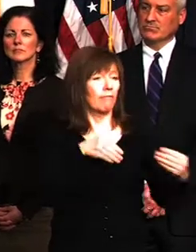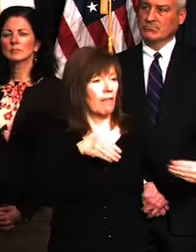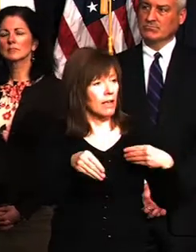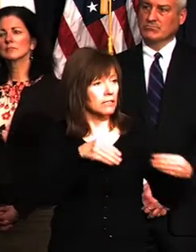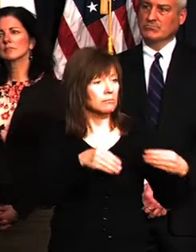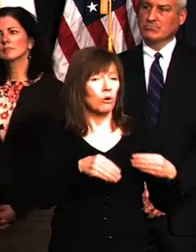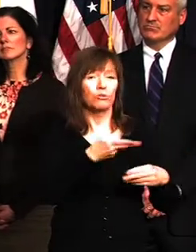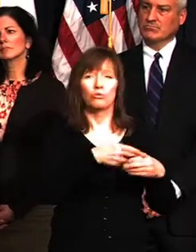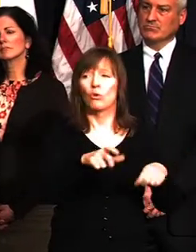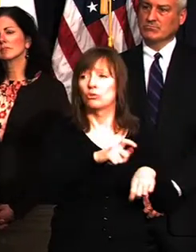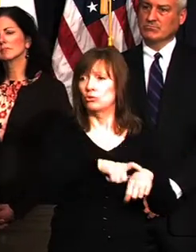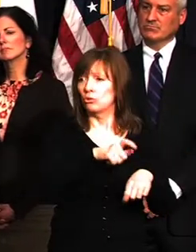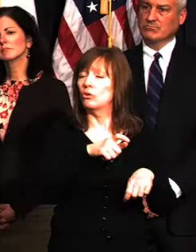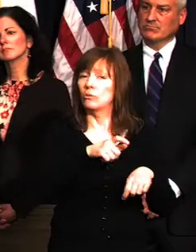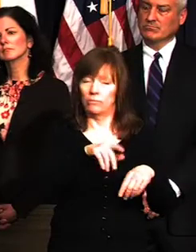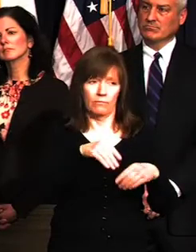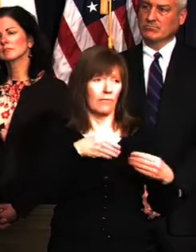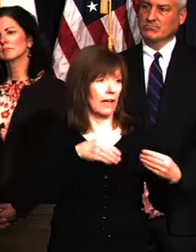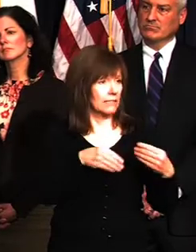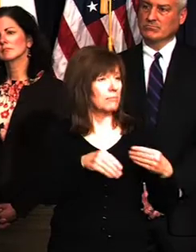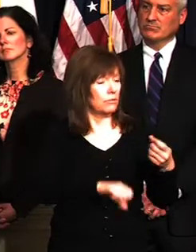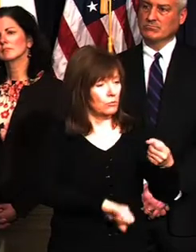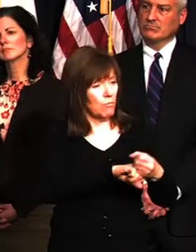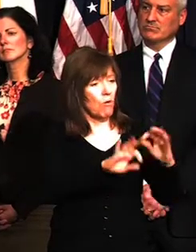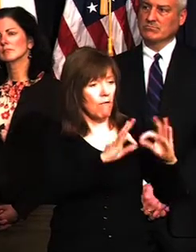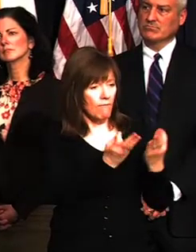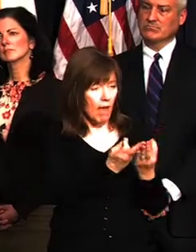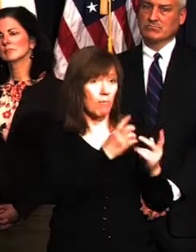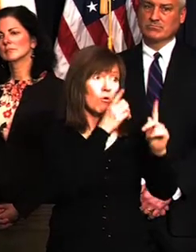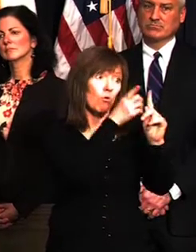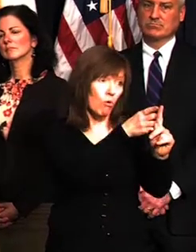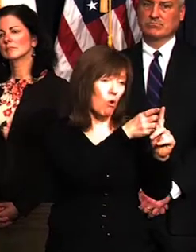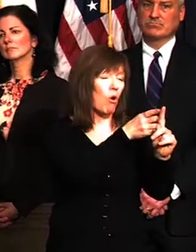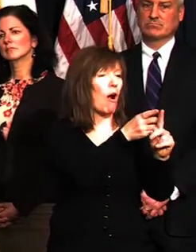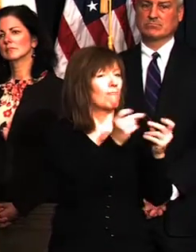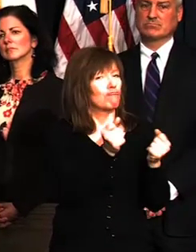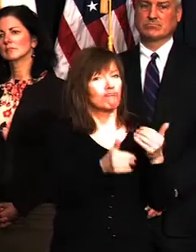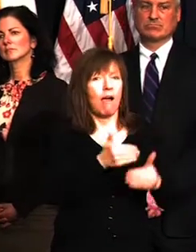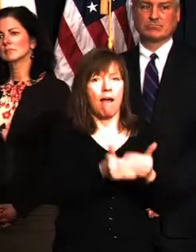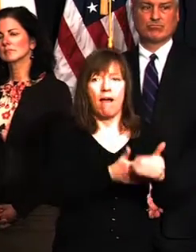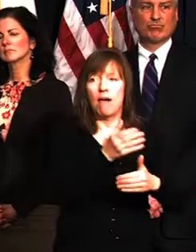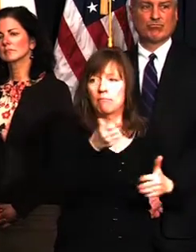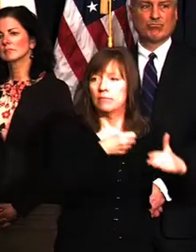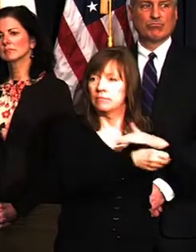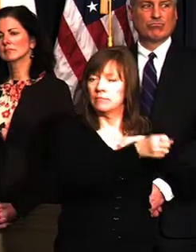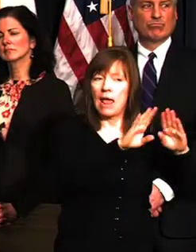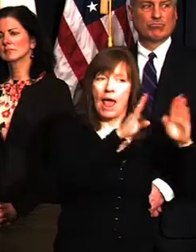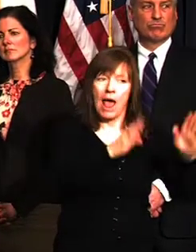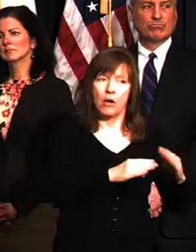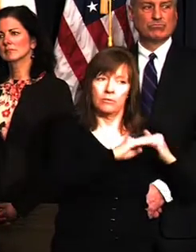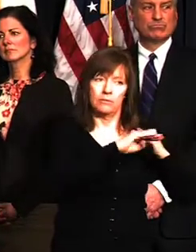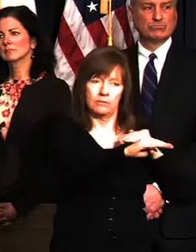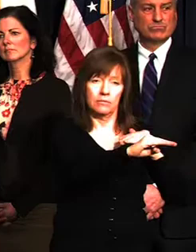goal of rapid housing stabilization. These resources can be used flexibly for prevention,